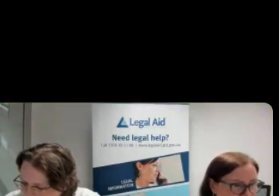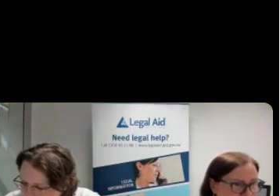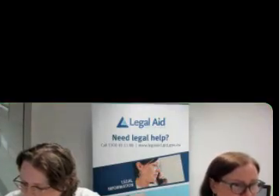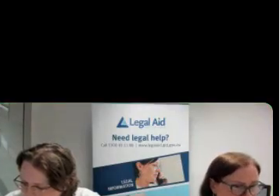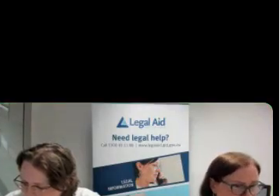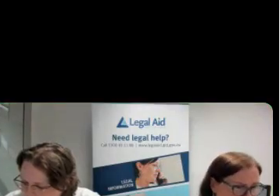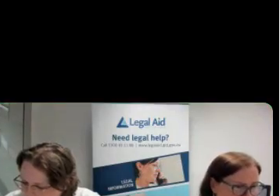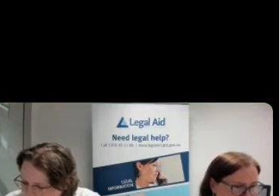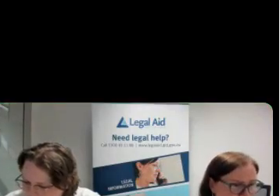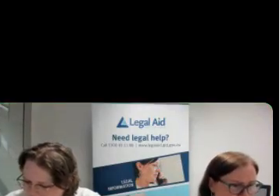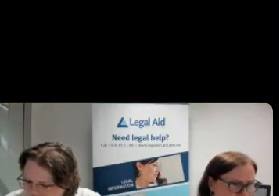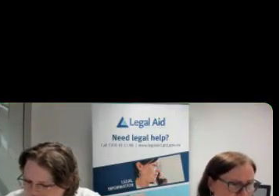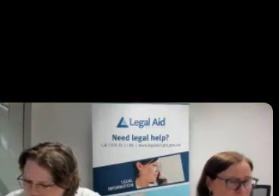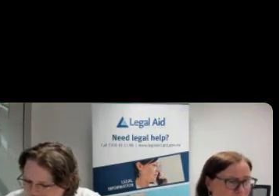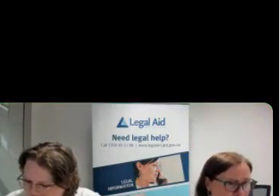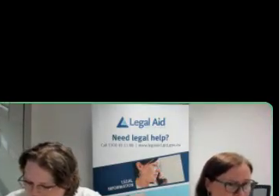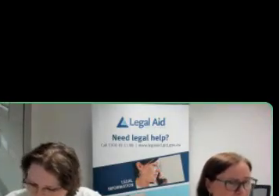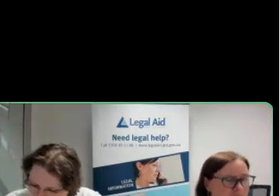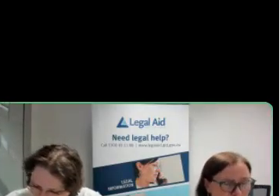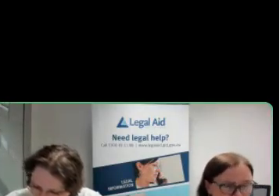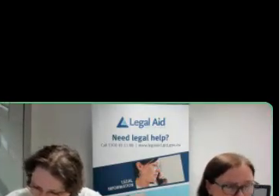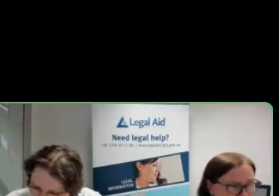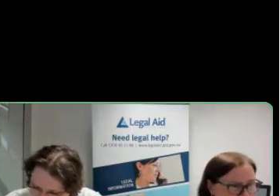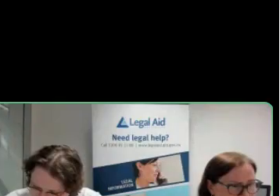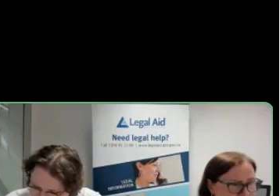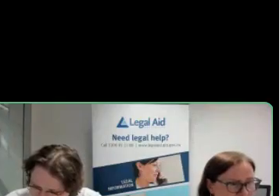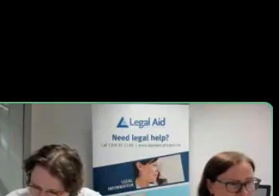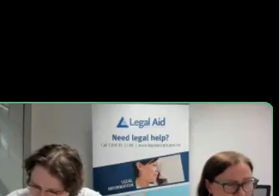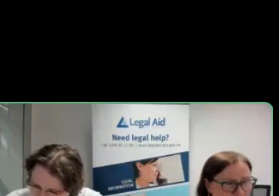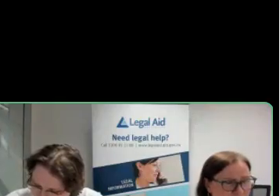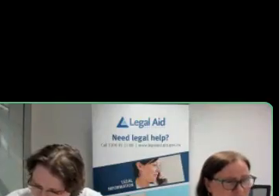and have them delivered to your organization for free. So, please get on there and take advantage